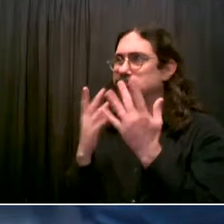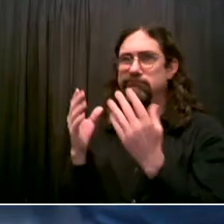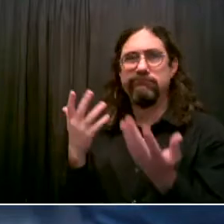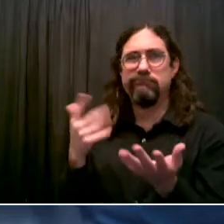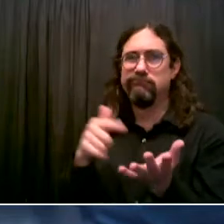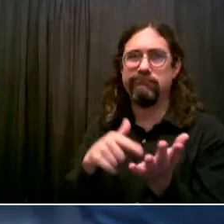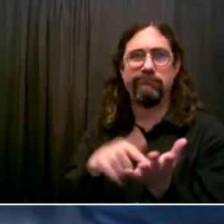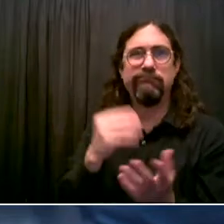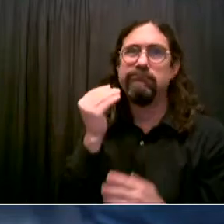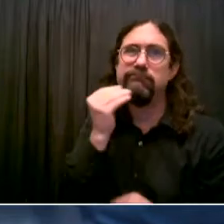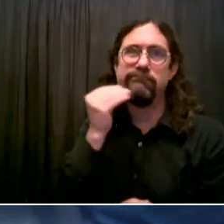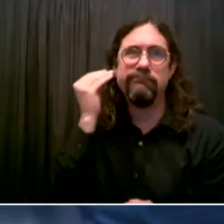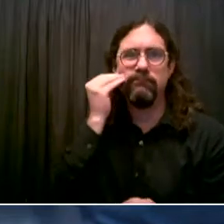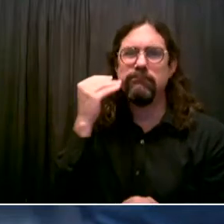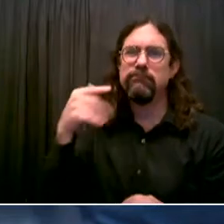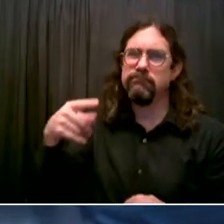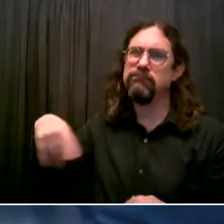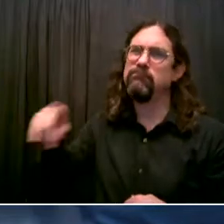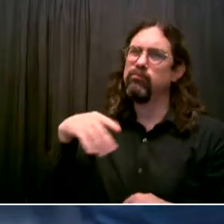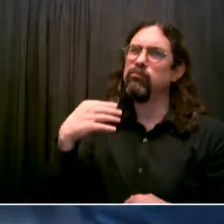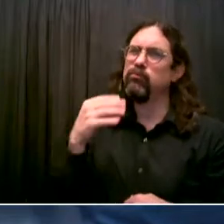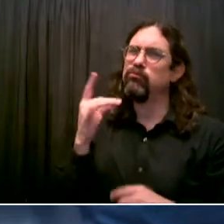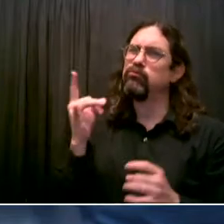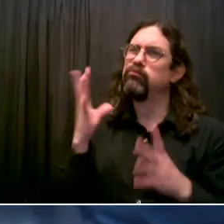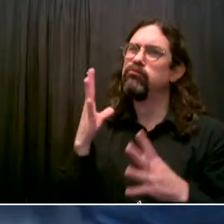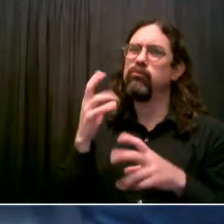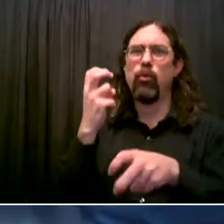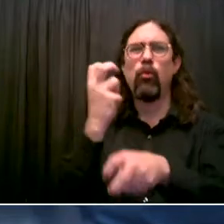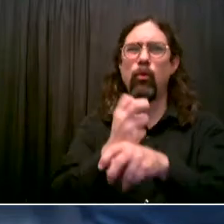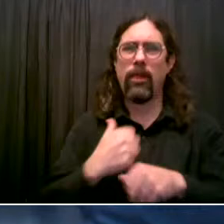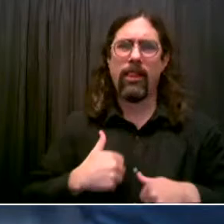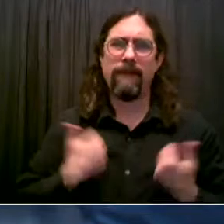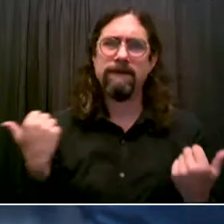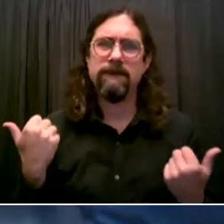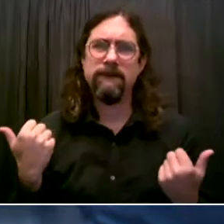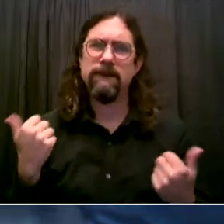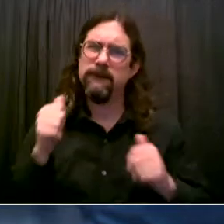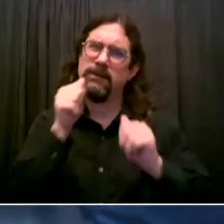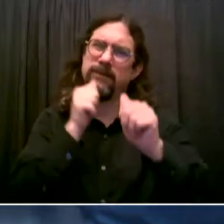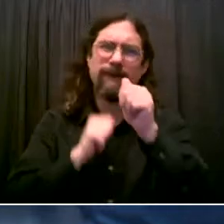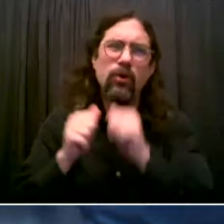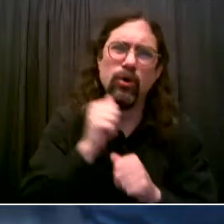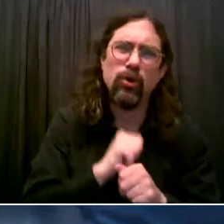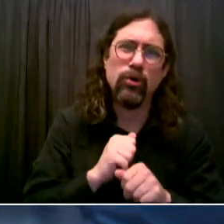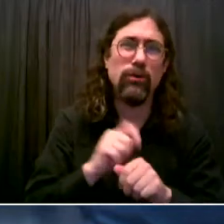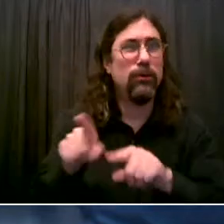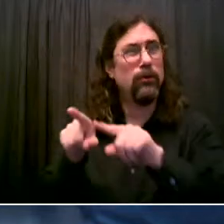HOMELESSNESS, WE WA NTTO HELP HOMELESS NEW YORK. WE HAVE BEEN THROUGH SO CMUH